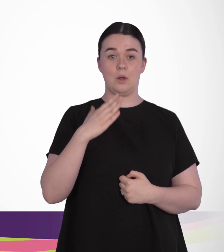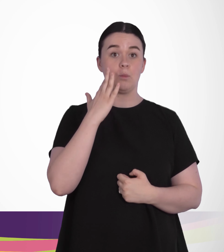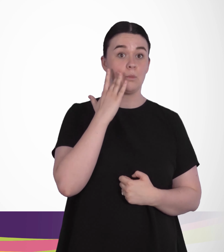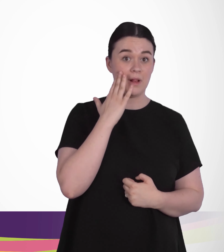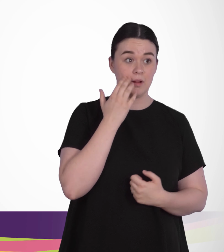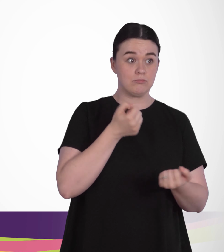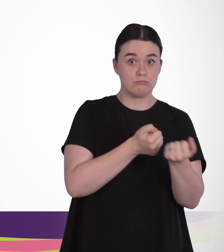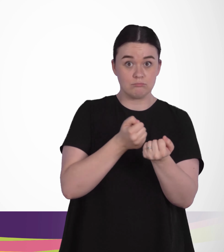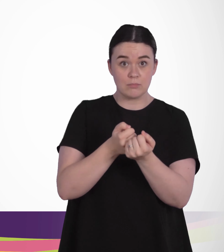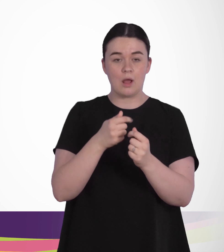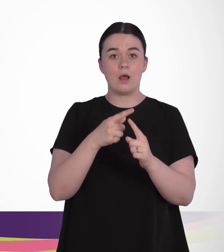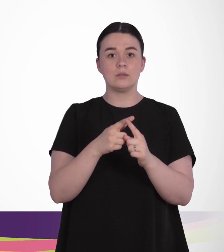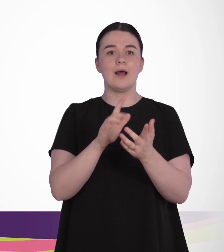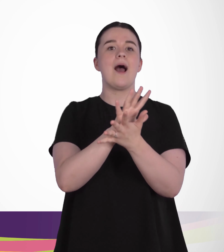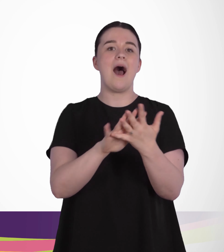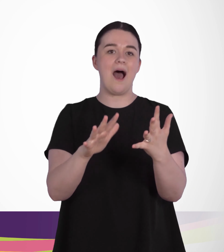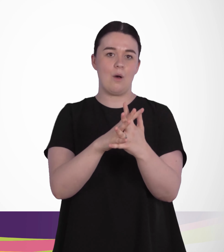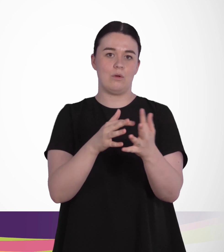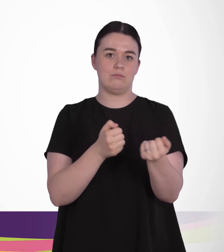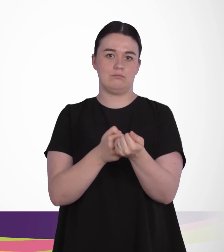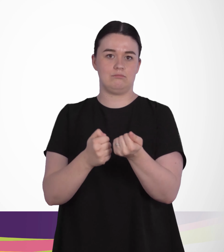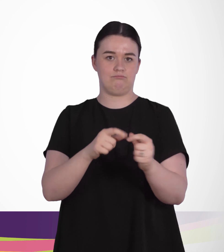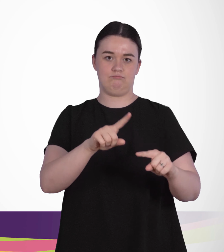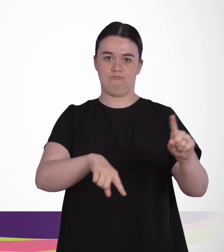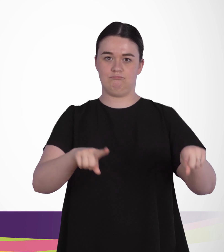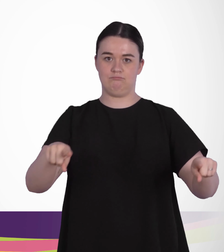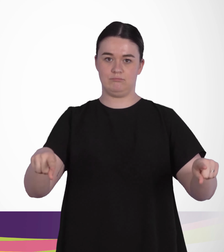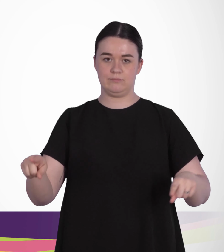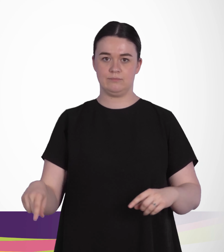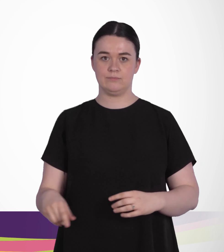when and how they need it.